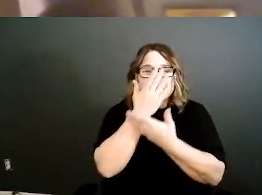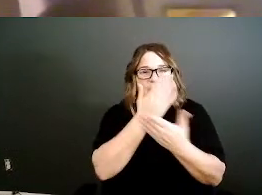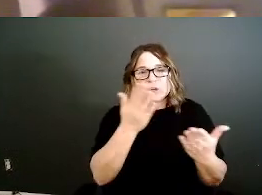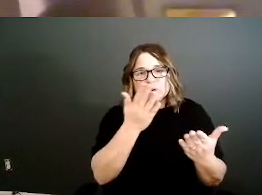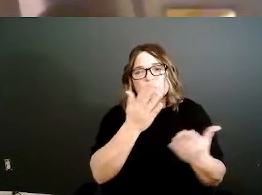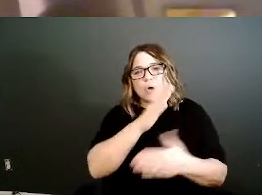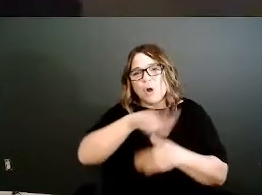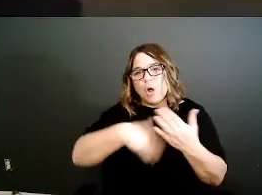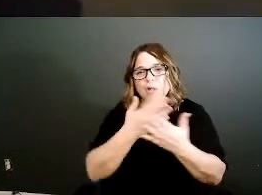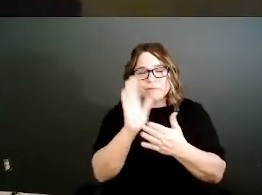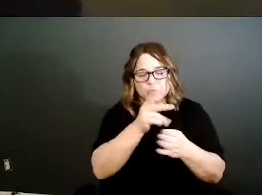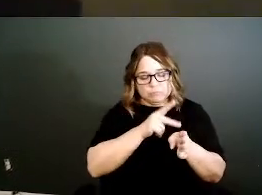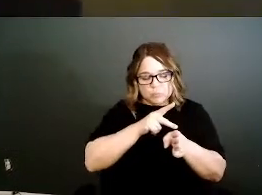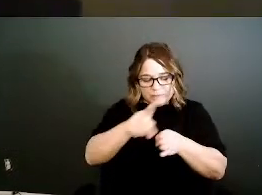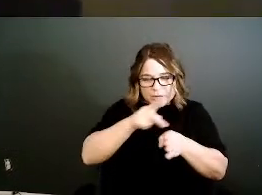≫ COUNCIL PRESIDENT BENDER: THANK YOU.